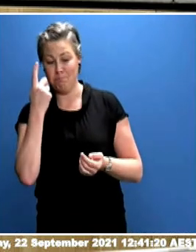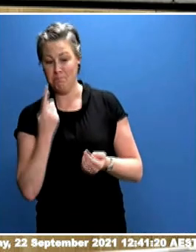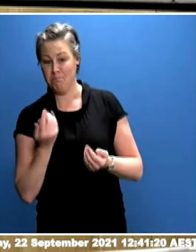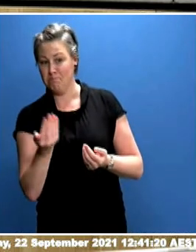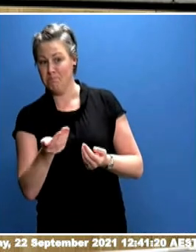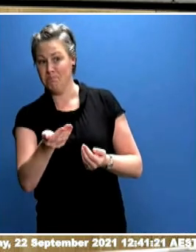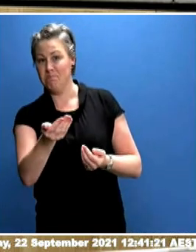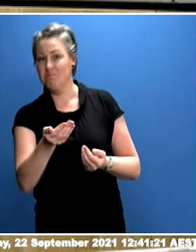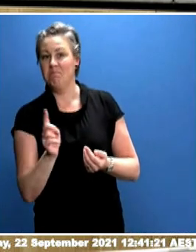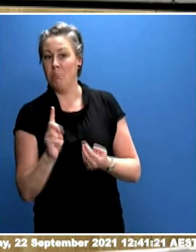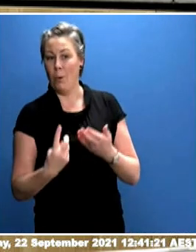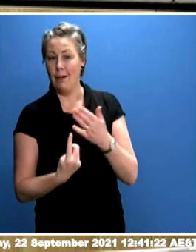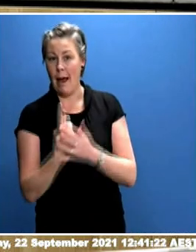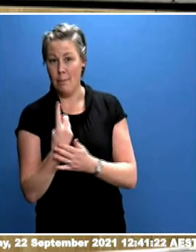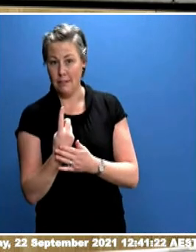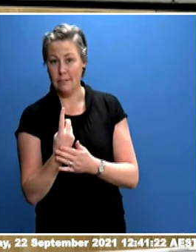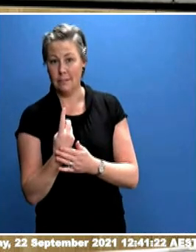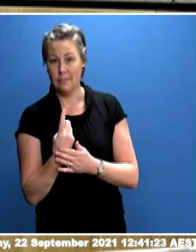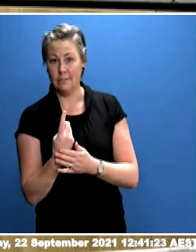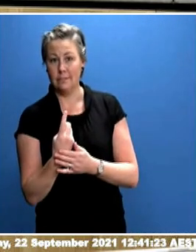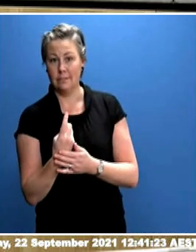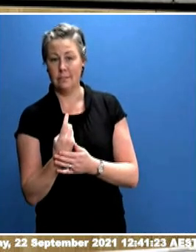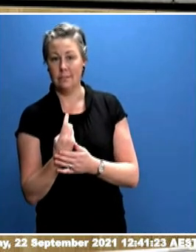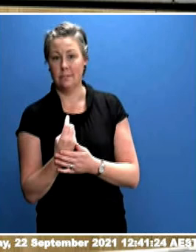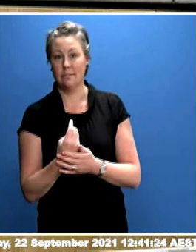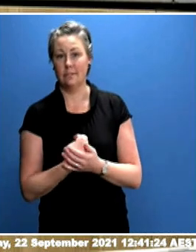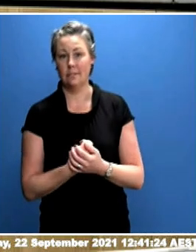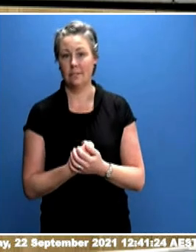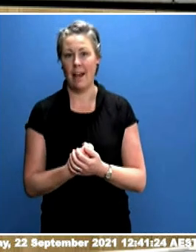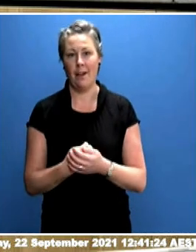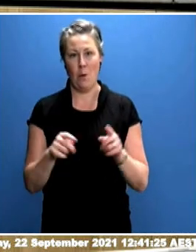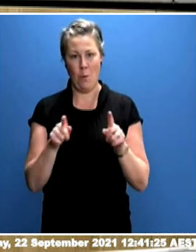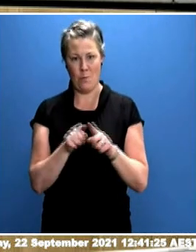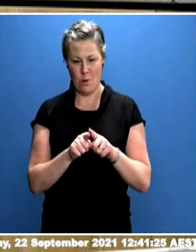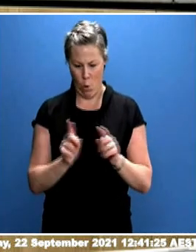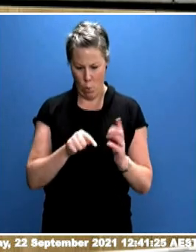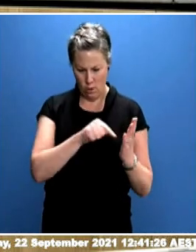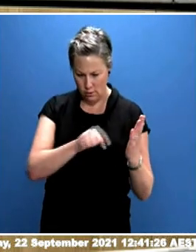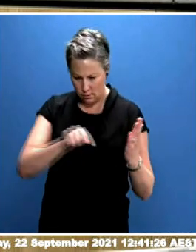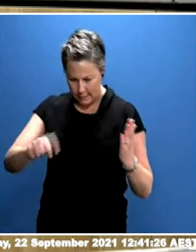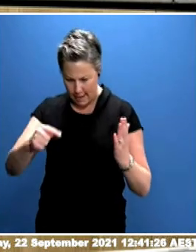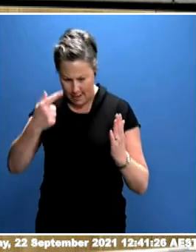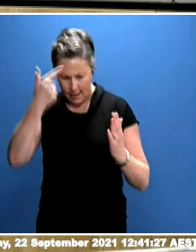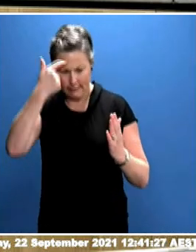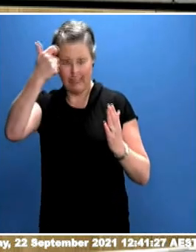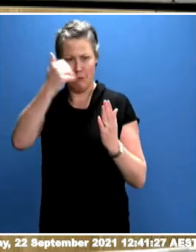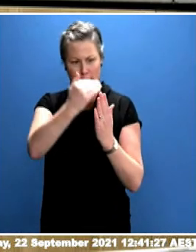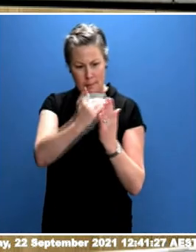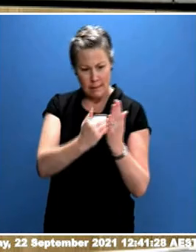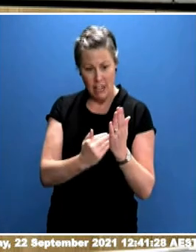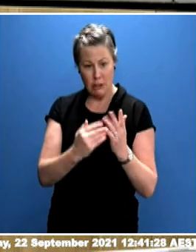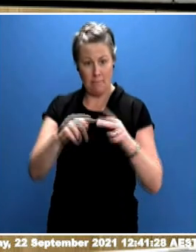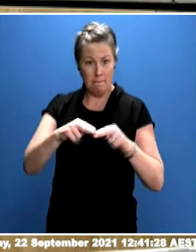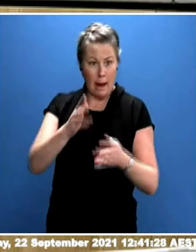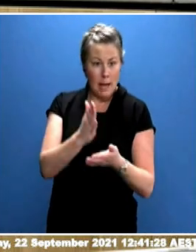also the monitoring of targets and achievement of progress, because